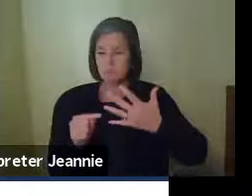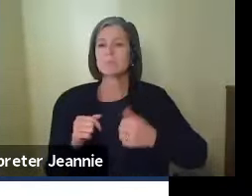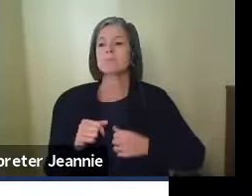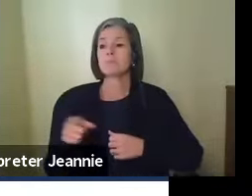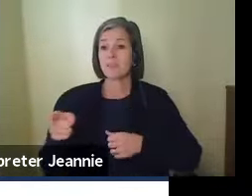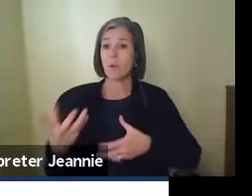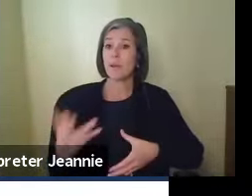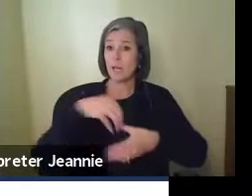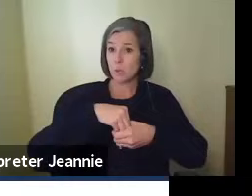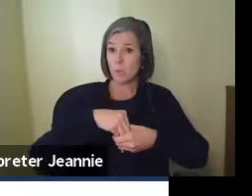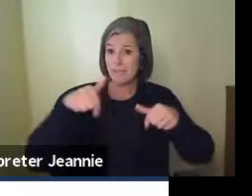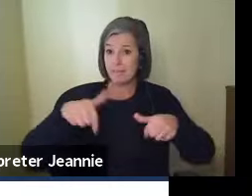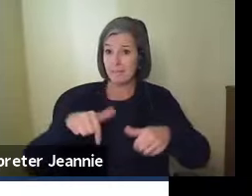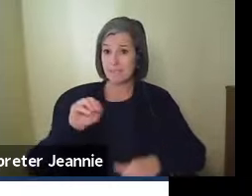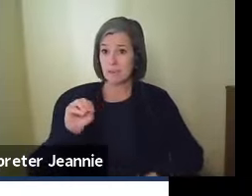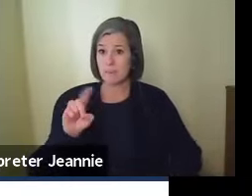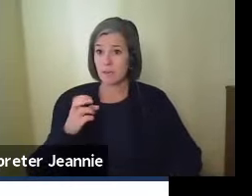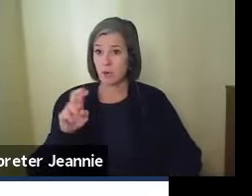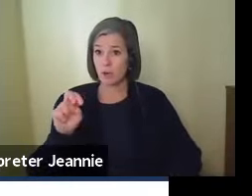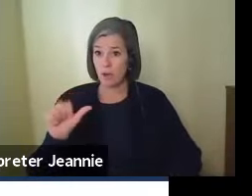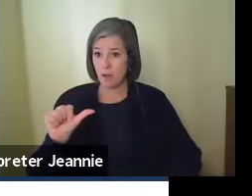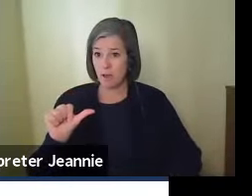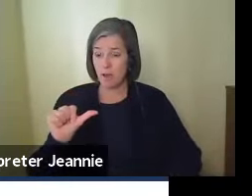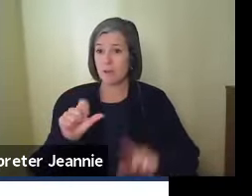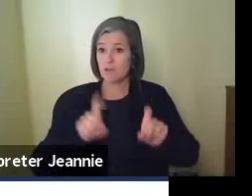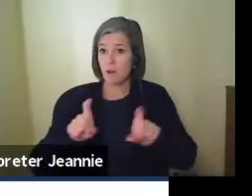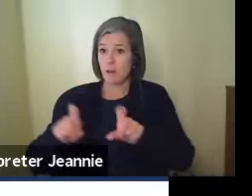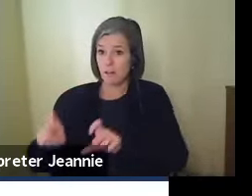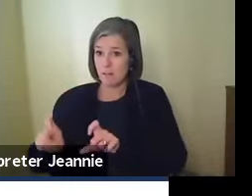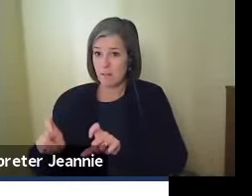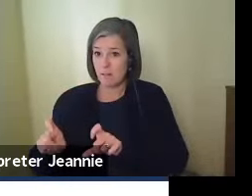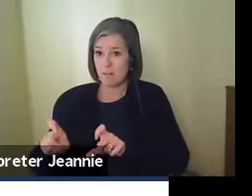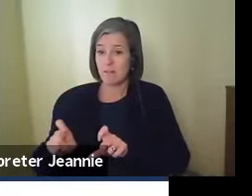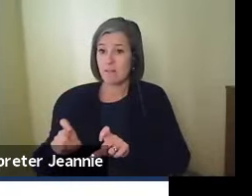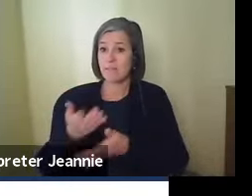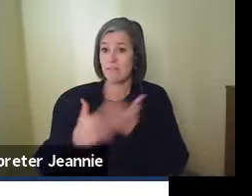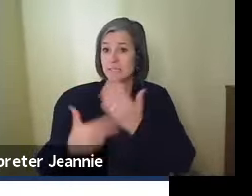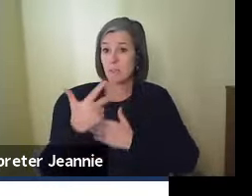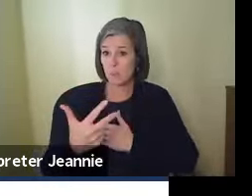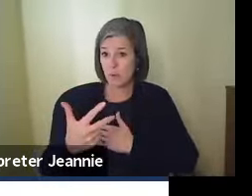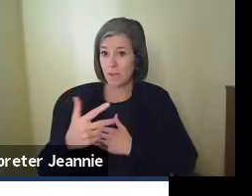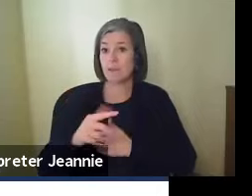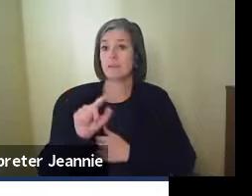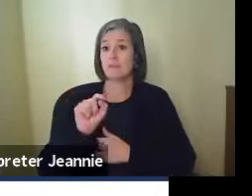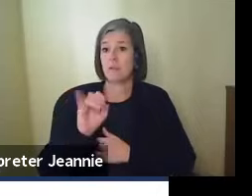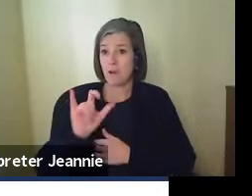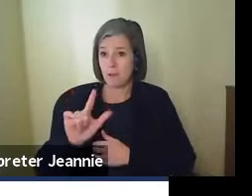in this Moderna trial, the Phase 3 trial. And none of those folks